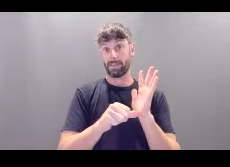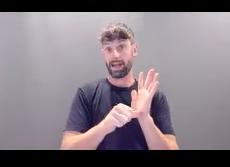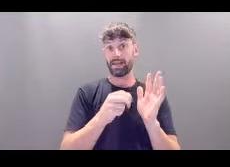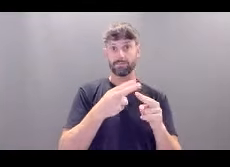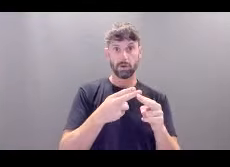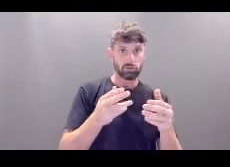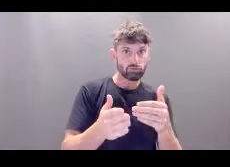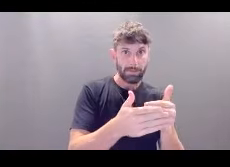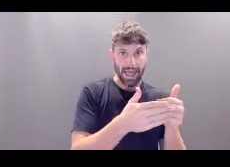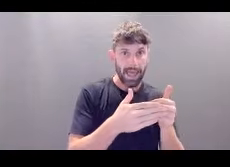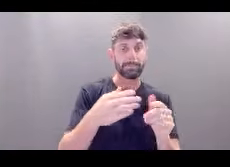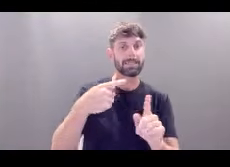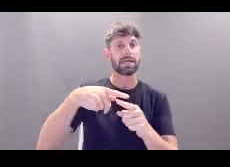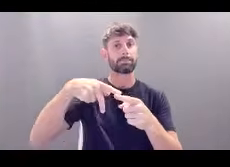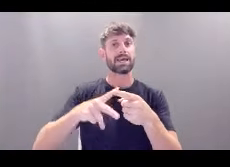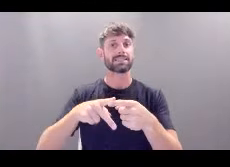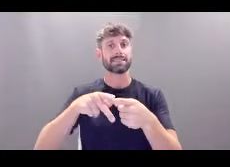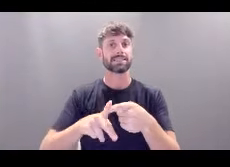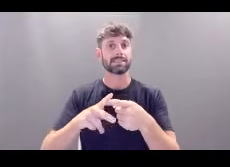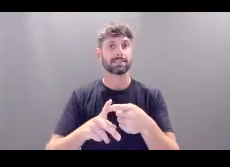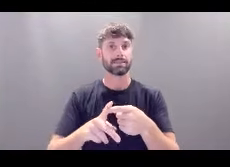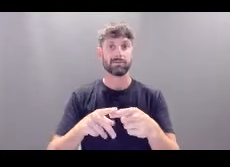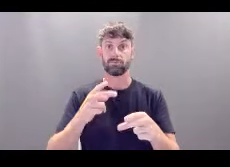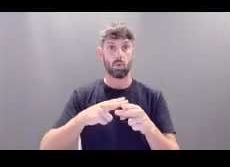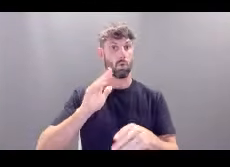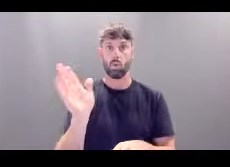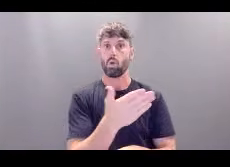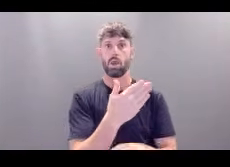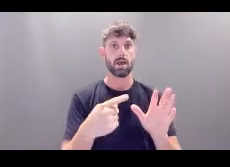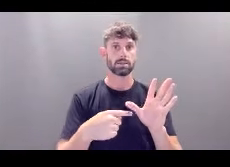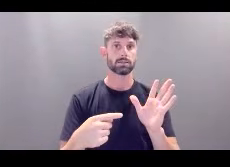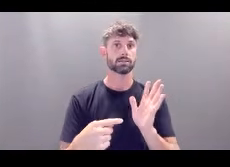a participant's plan for all AT items they are currently using.